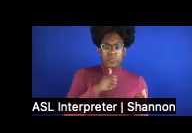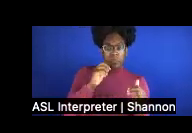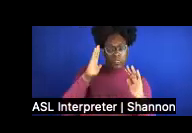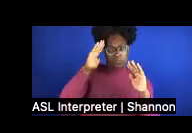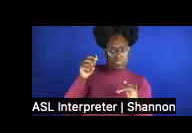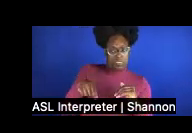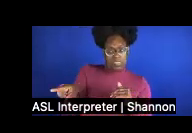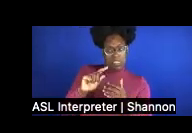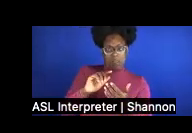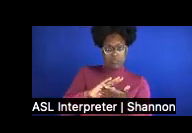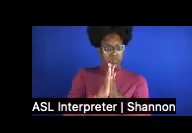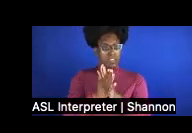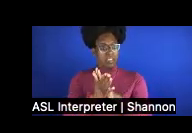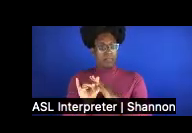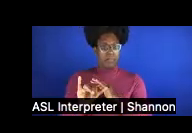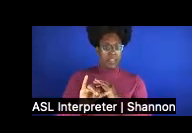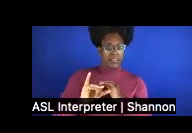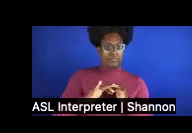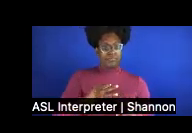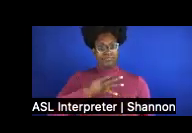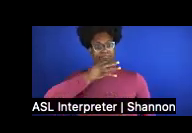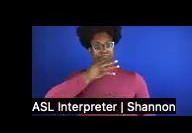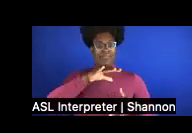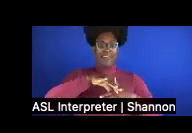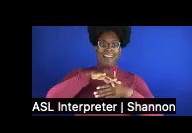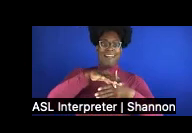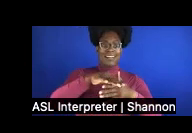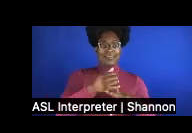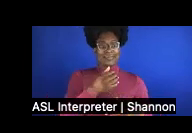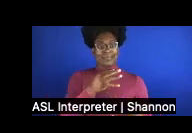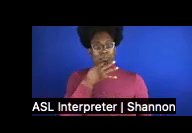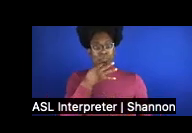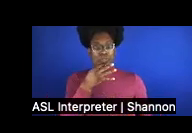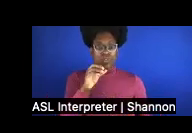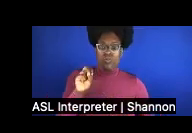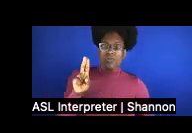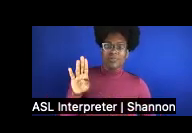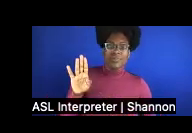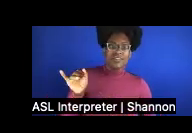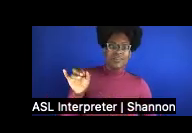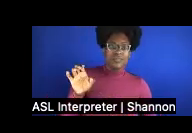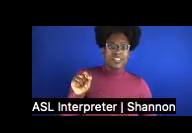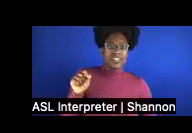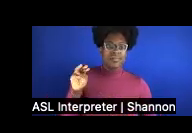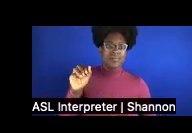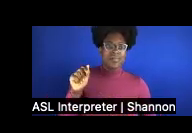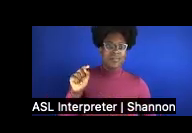with e-tutors who are subject matter experts in those courses. In the spring of 2022,